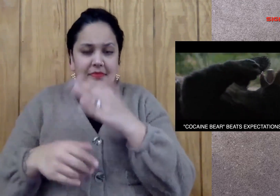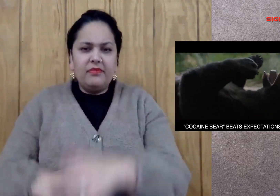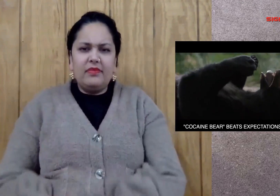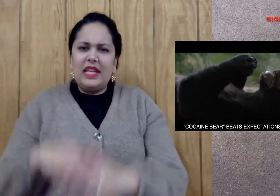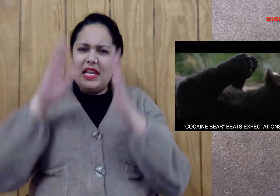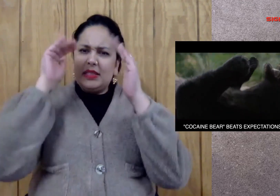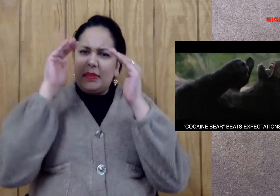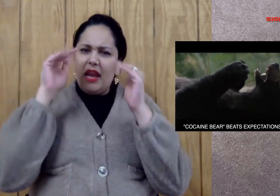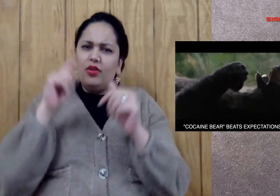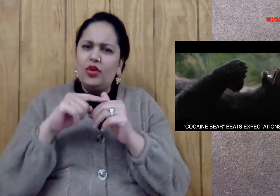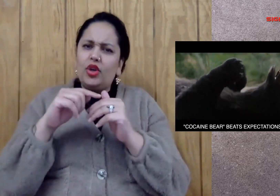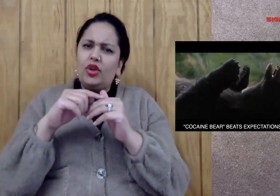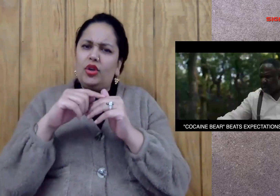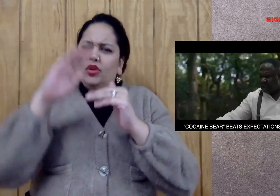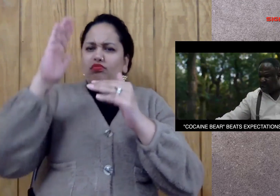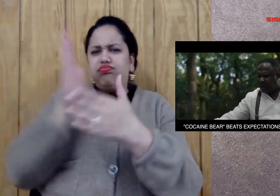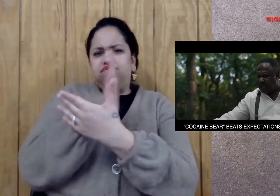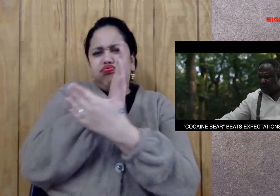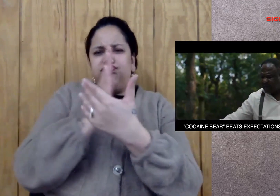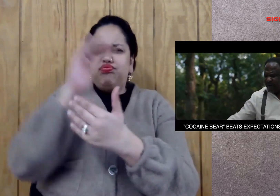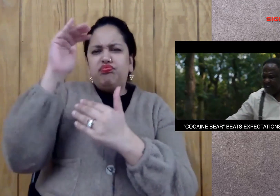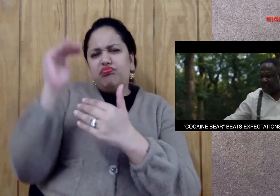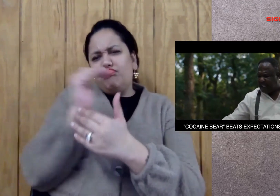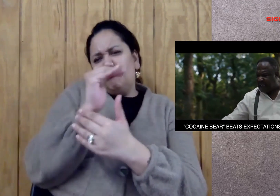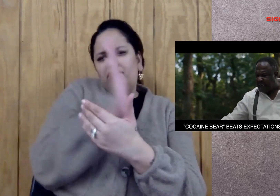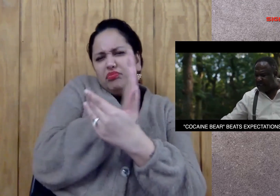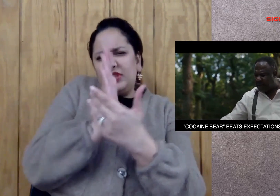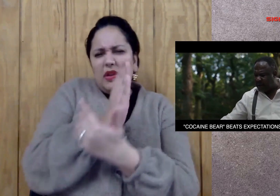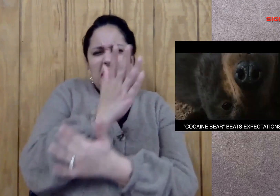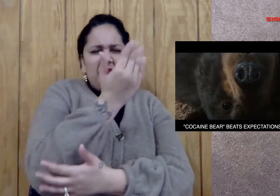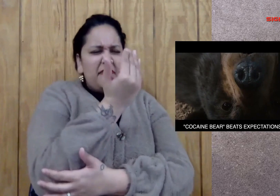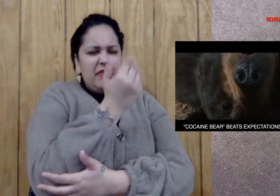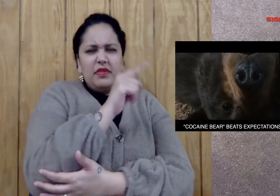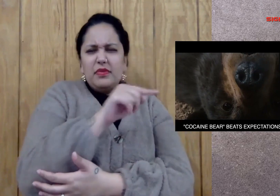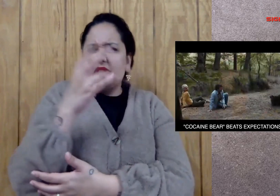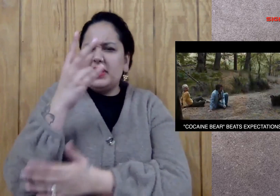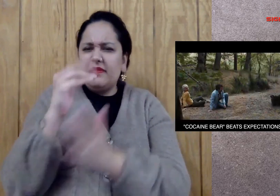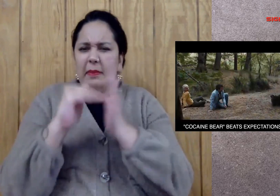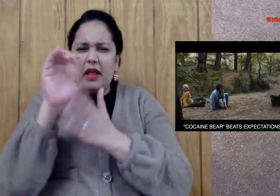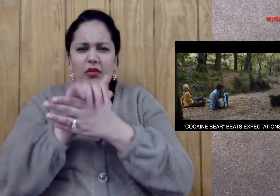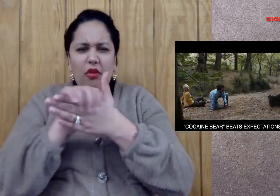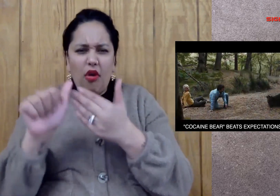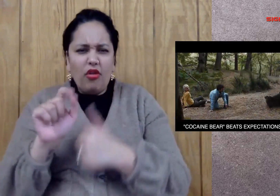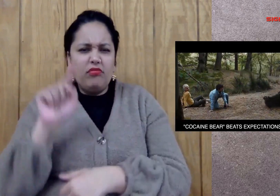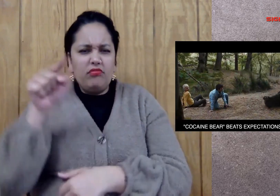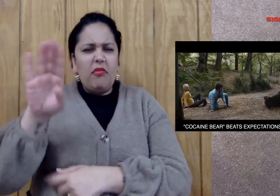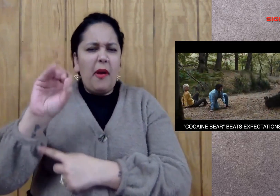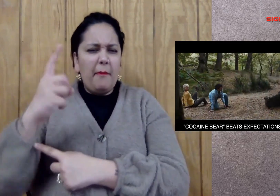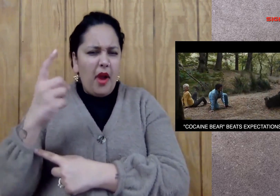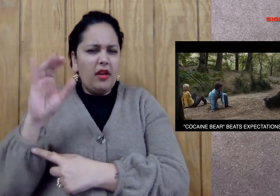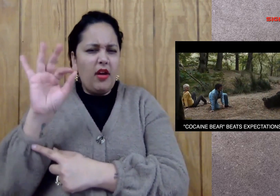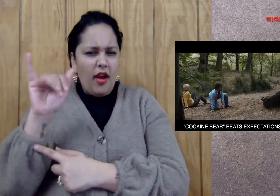It was expected to only rake in between 15 to 17 million dollars at the box office.